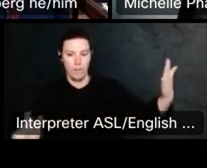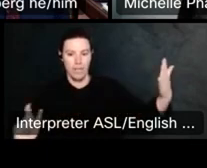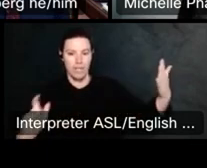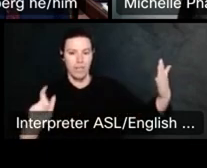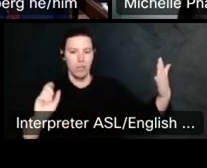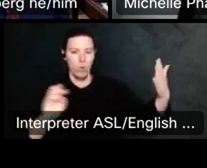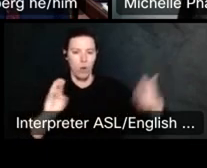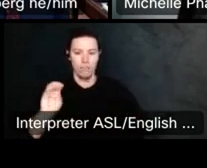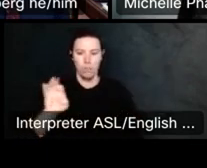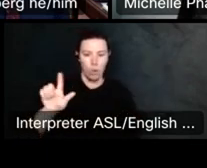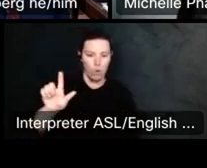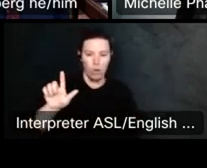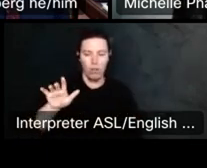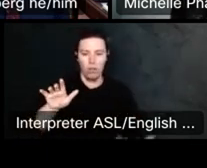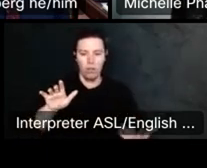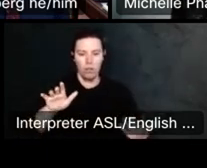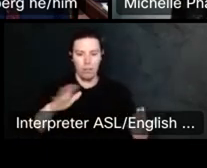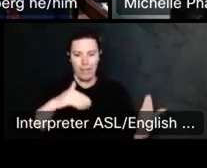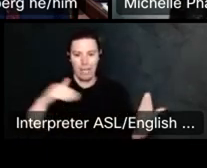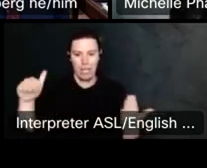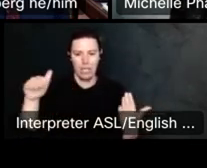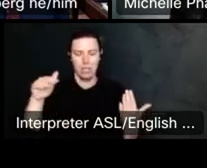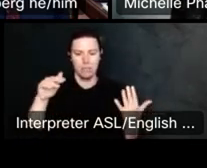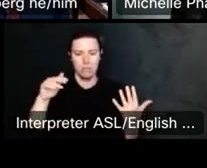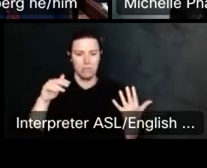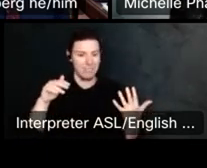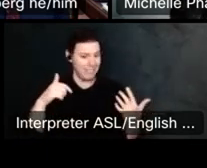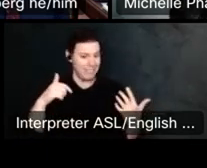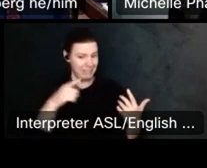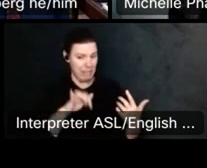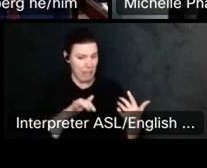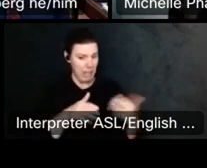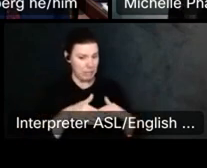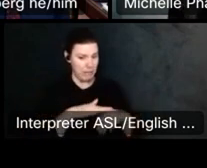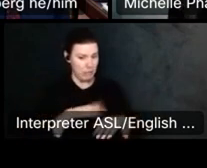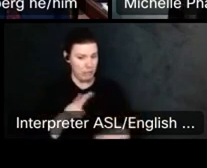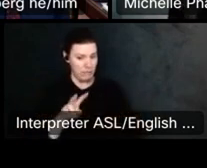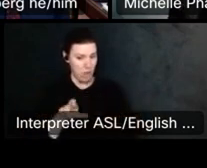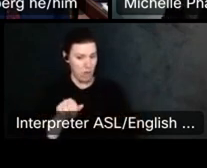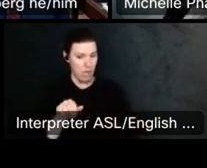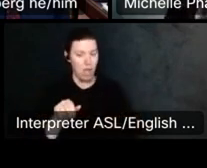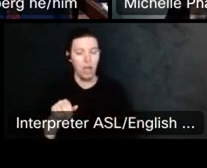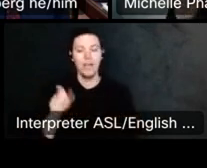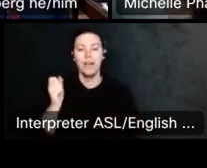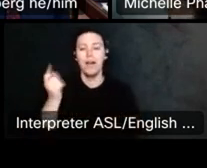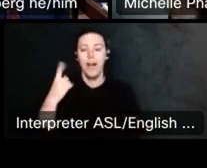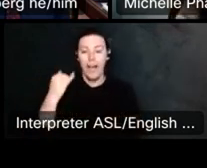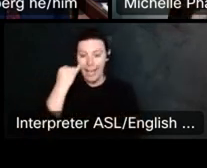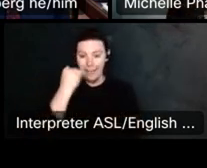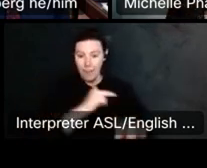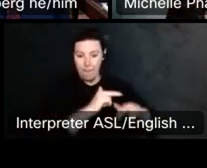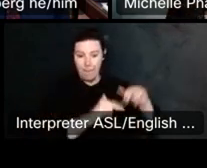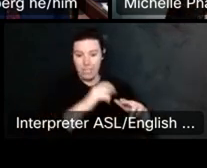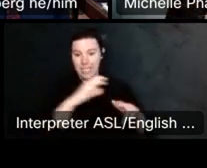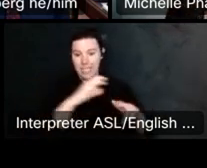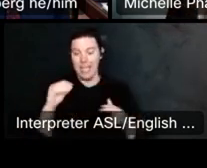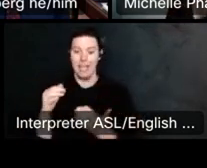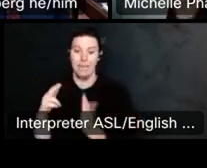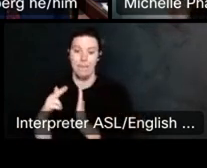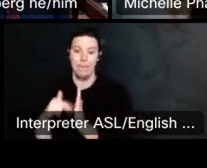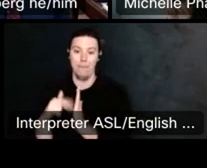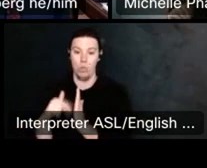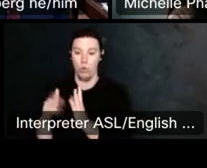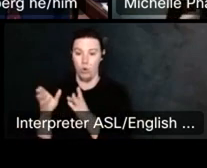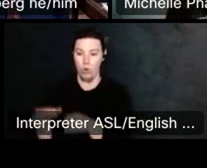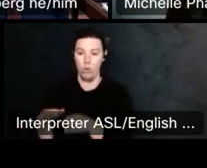So, there's assuming that there's different creators for both for the building, versus the mural there's different sets of rights there.